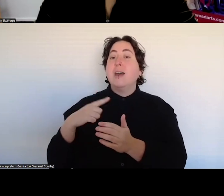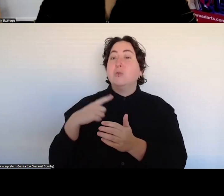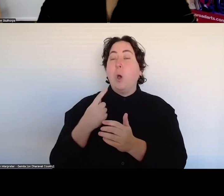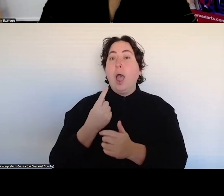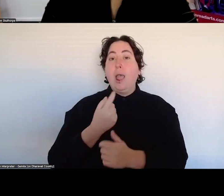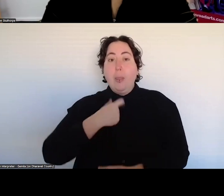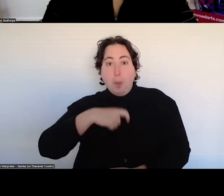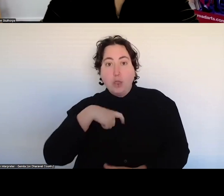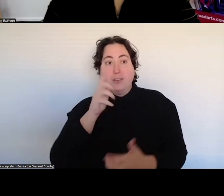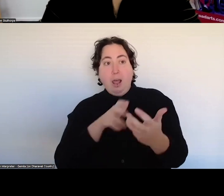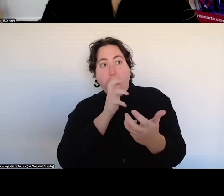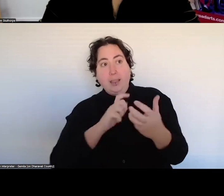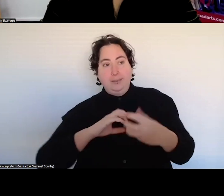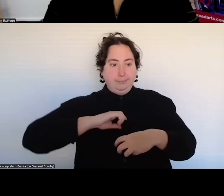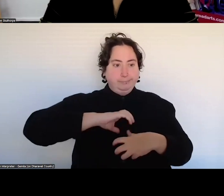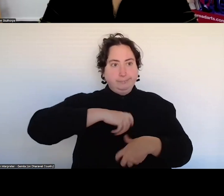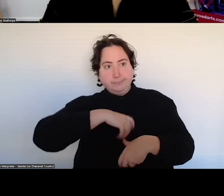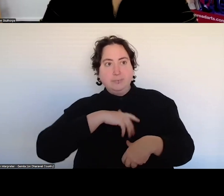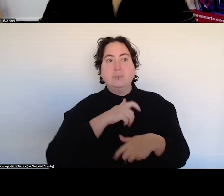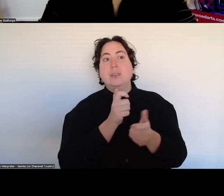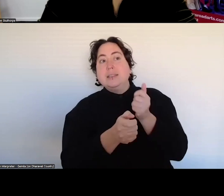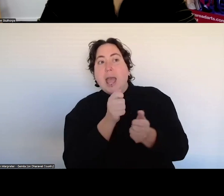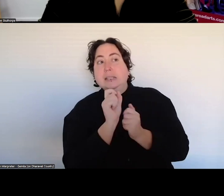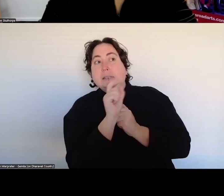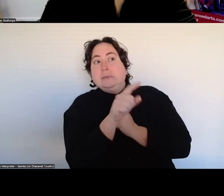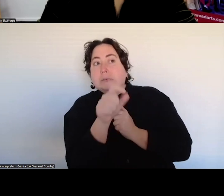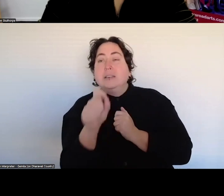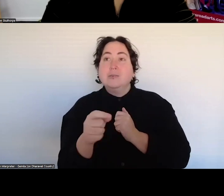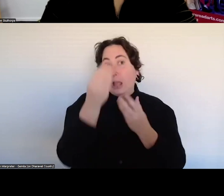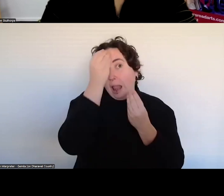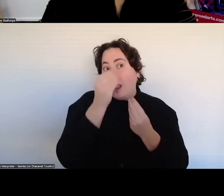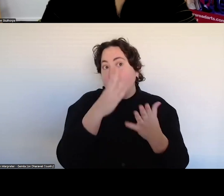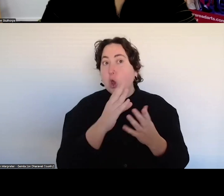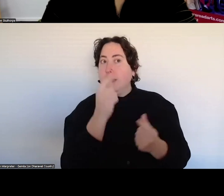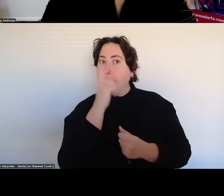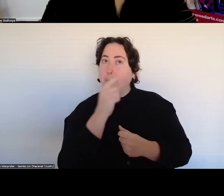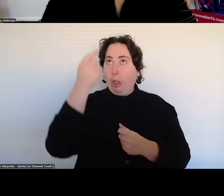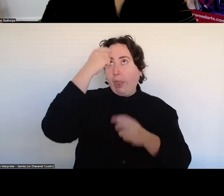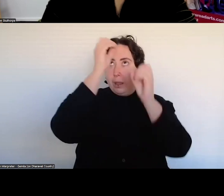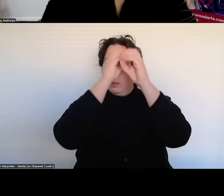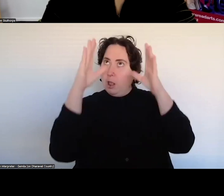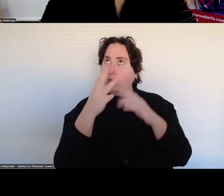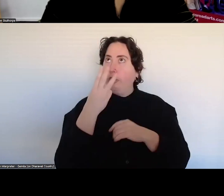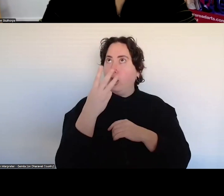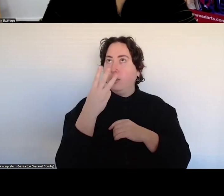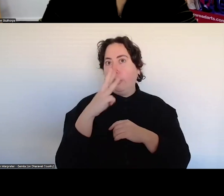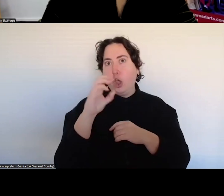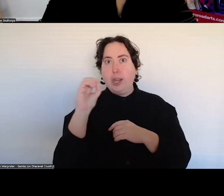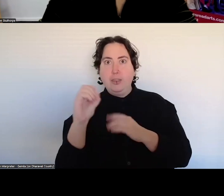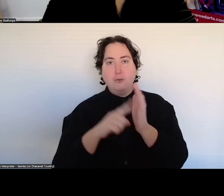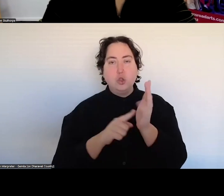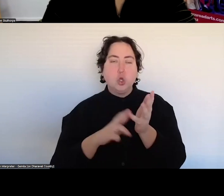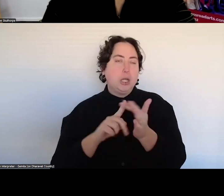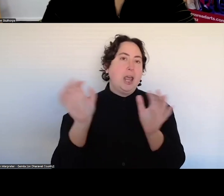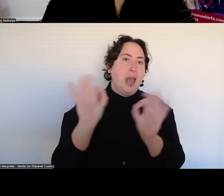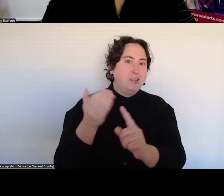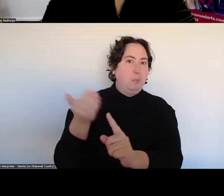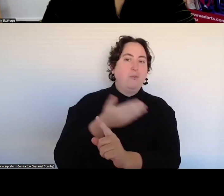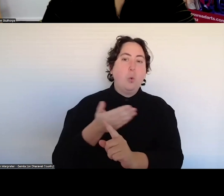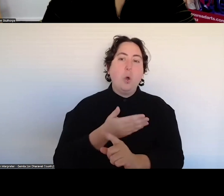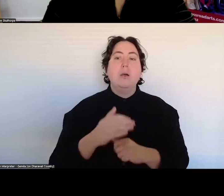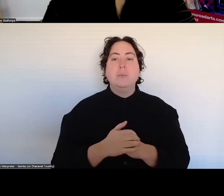messages, that it was interesting, people think that's cool. But some donations still come in on